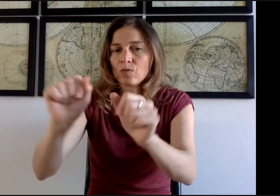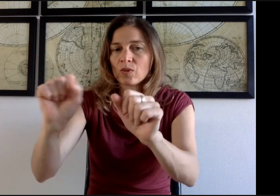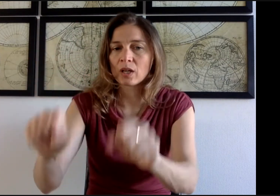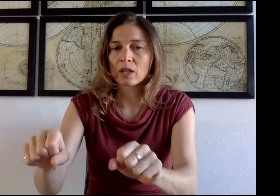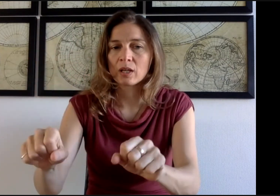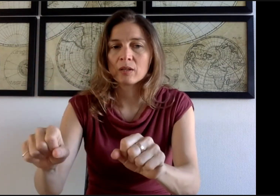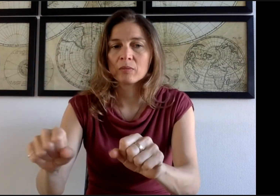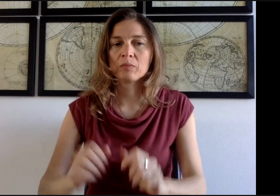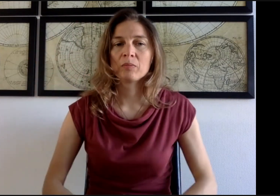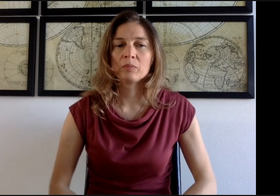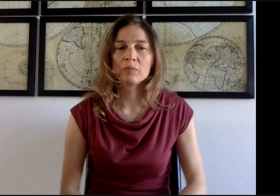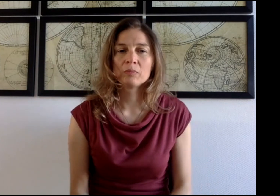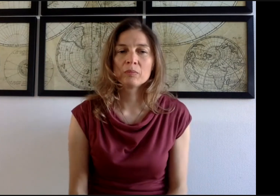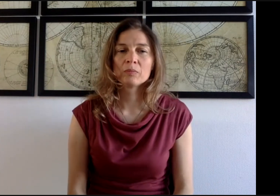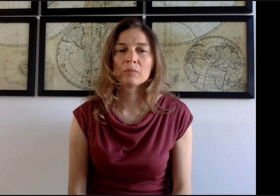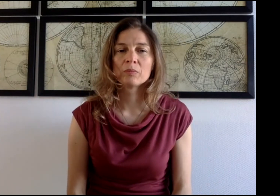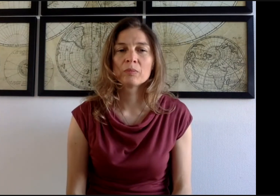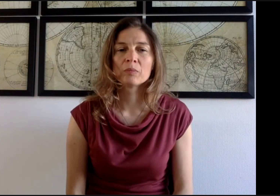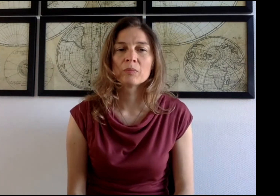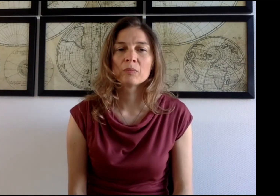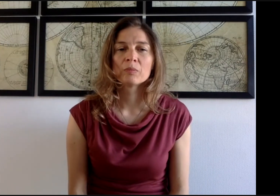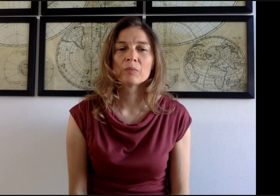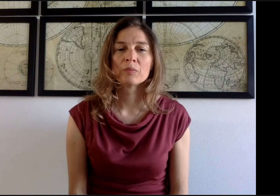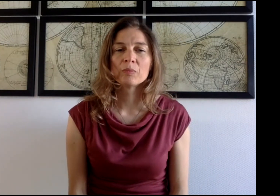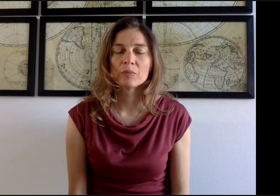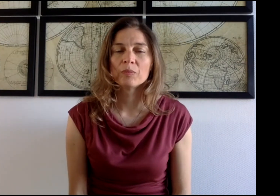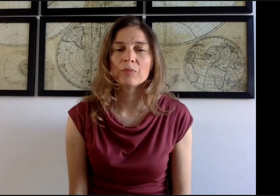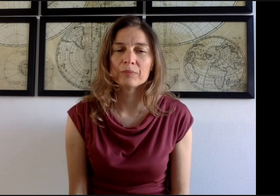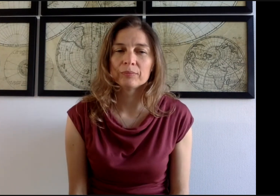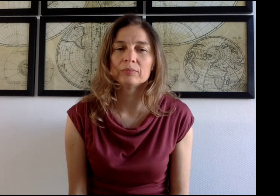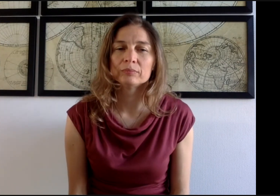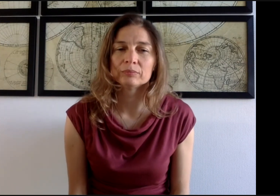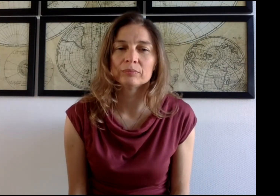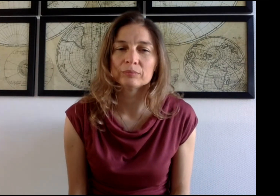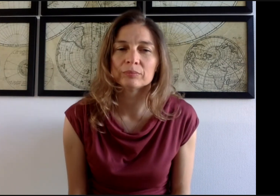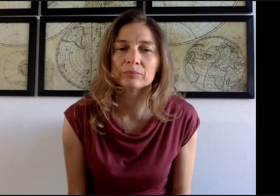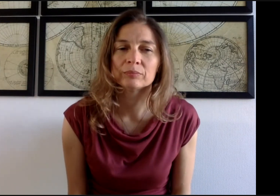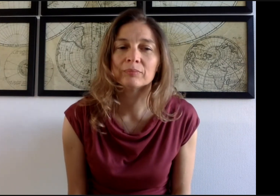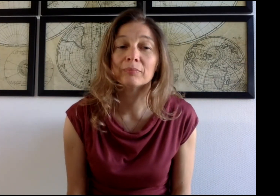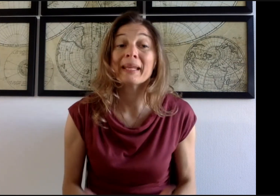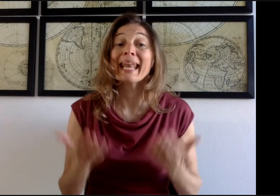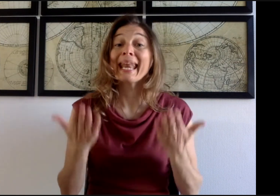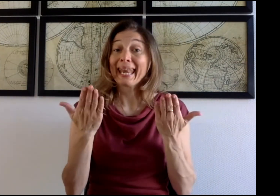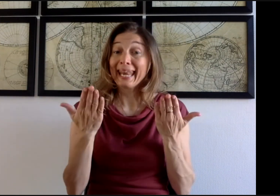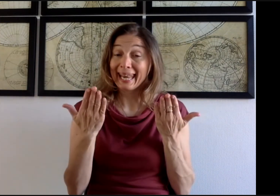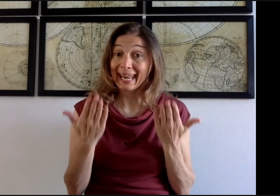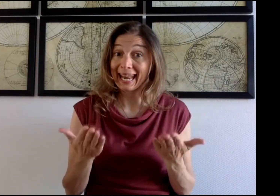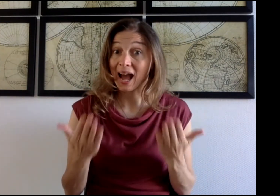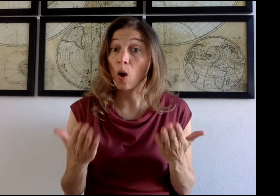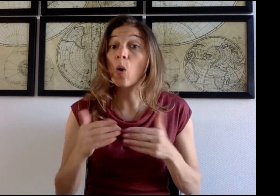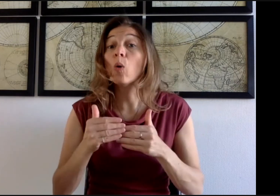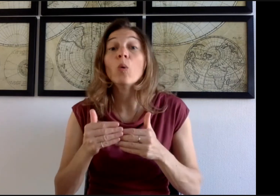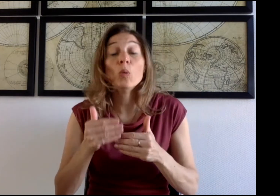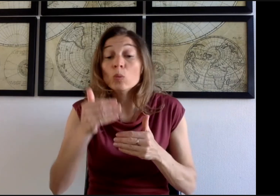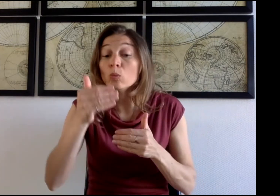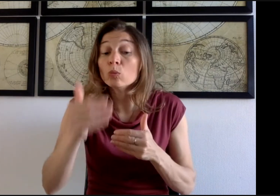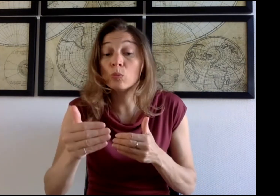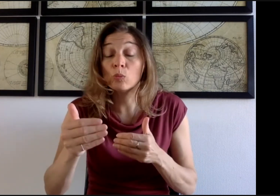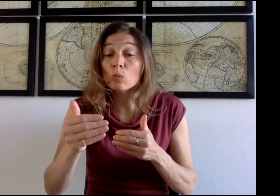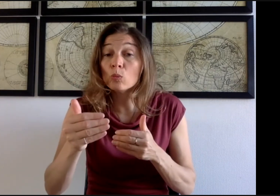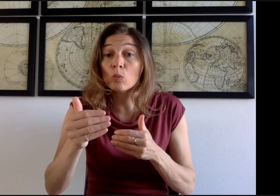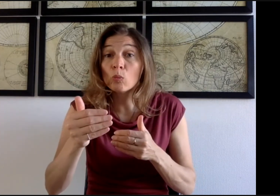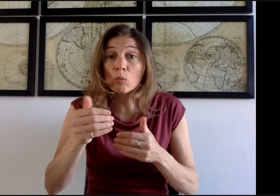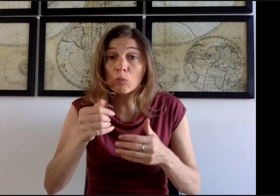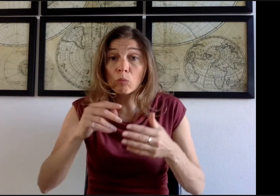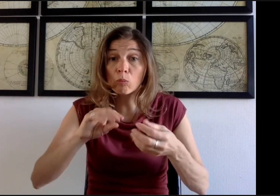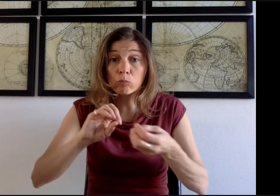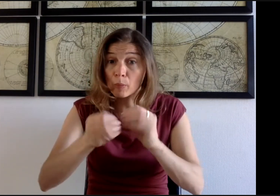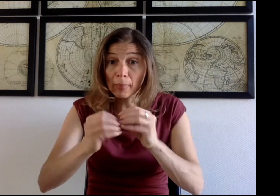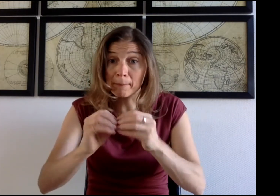because now this person their families are insulted by some person